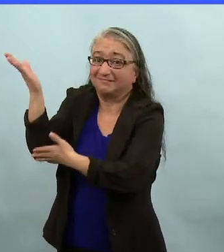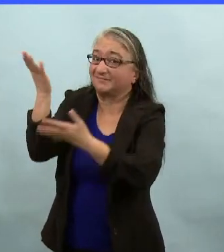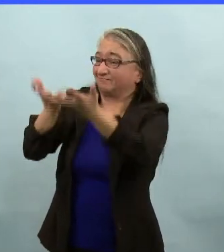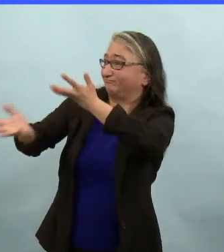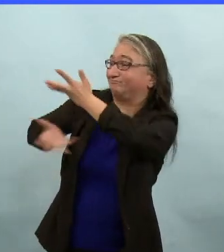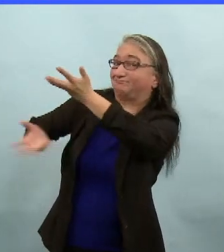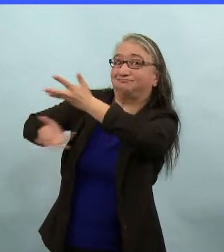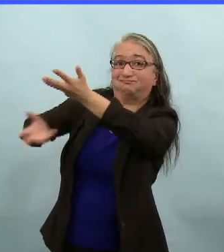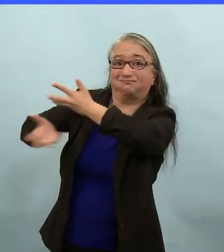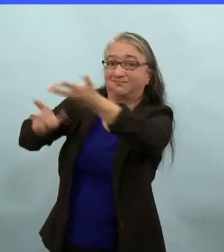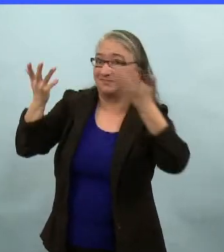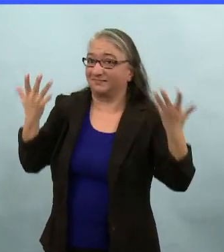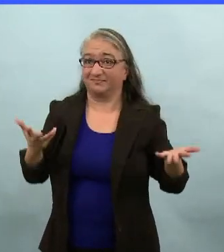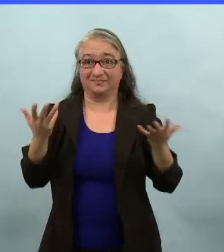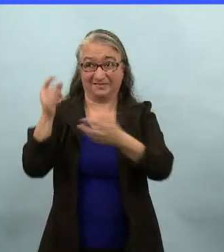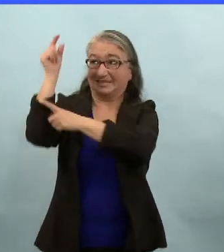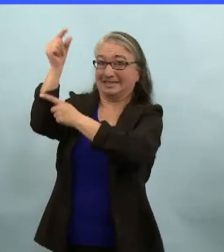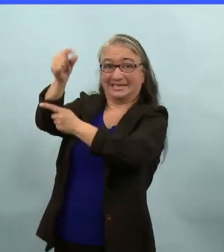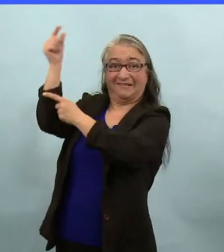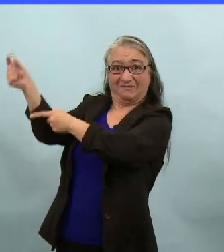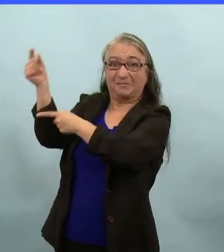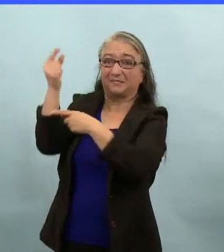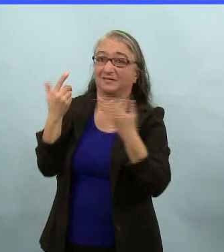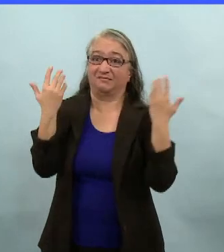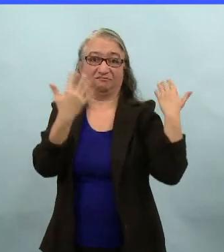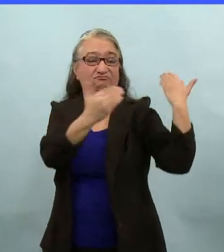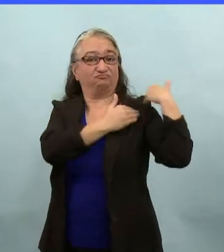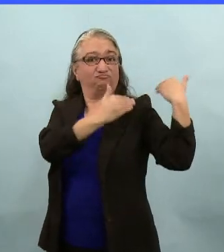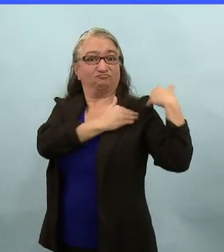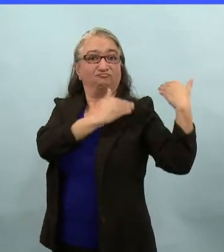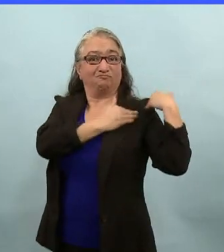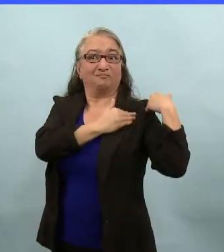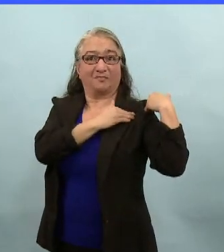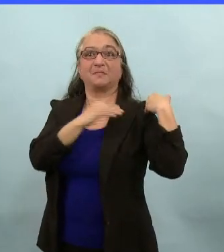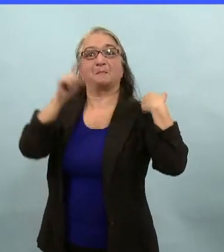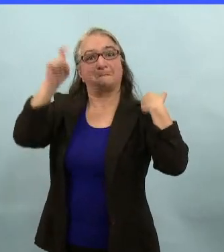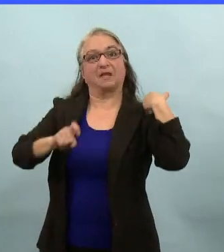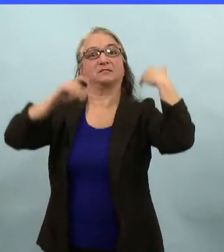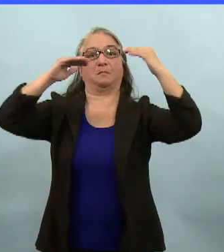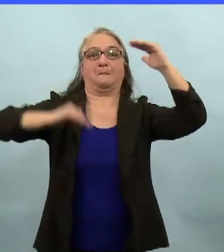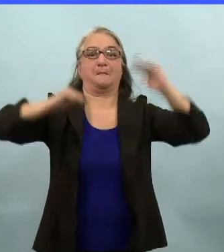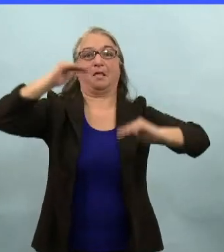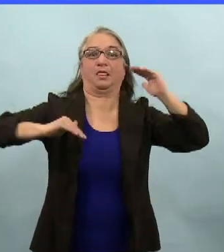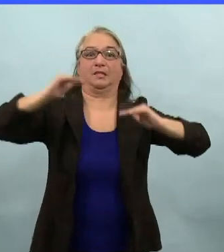it's up to us to ensure that we take a balanced approach moving forward we have to shift from